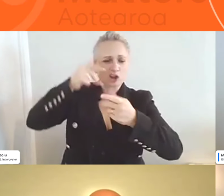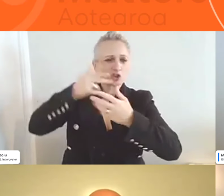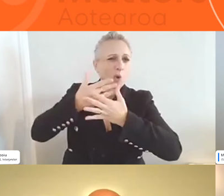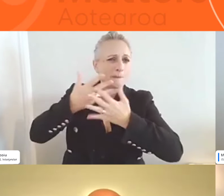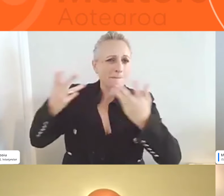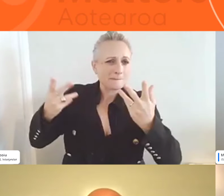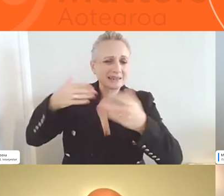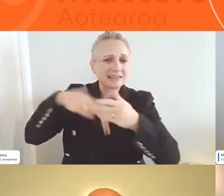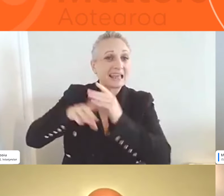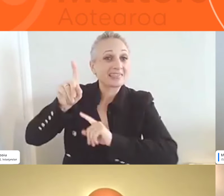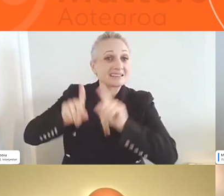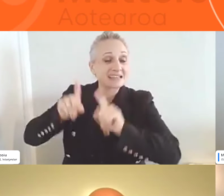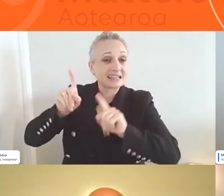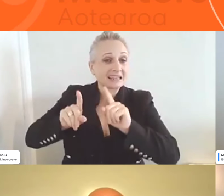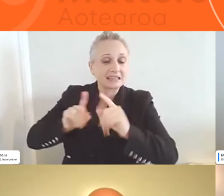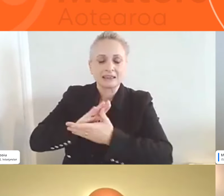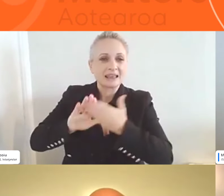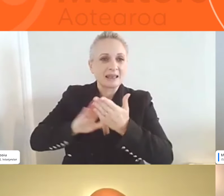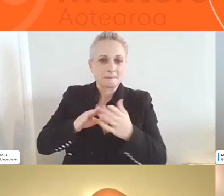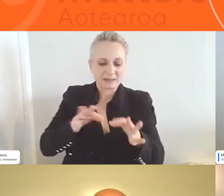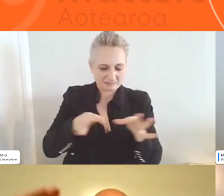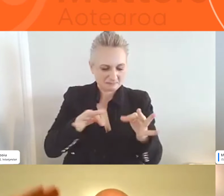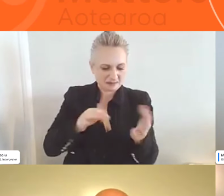where the plans have been rejected to put a lift into a three level